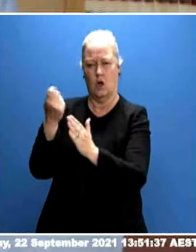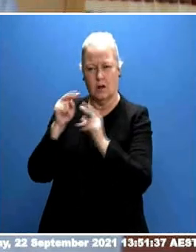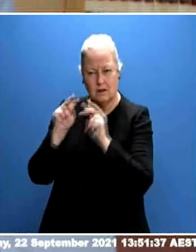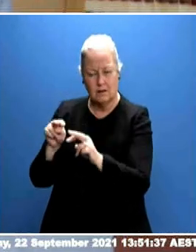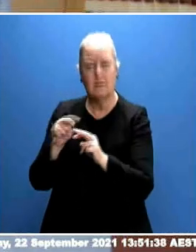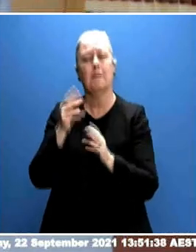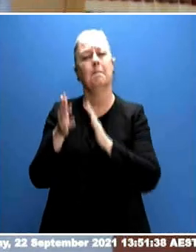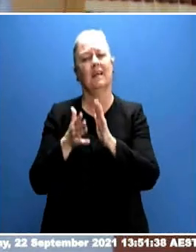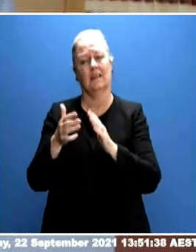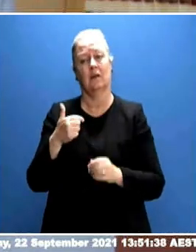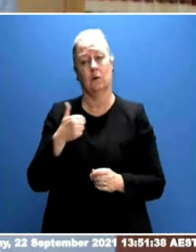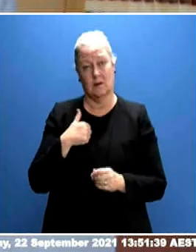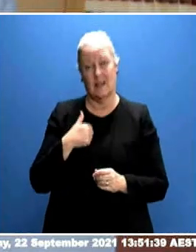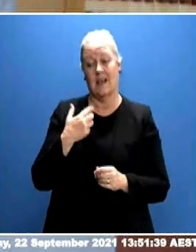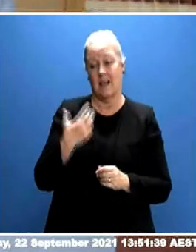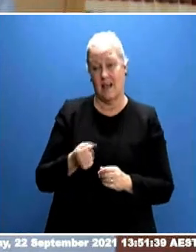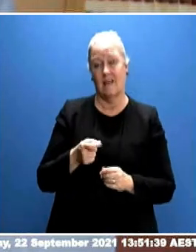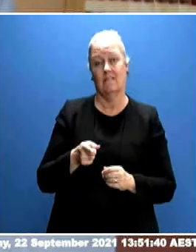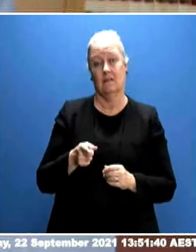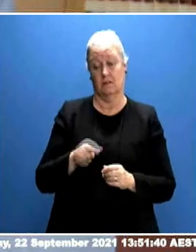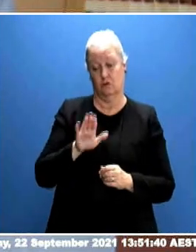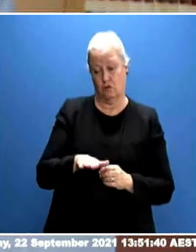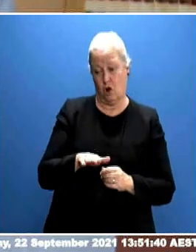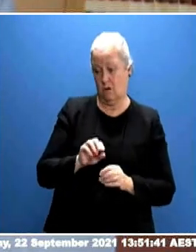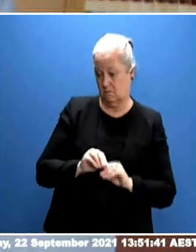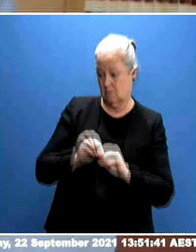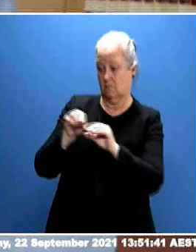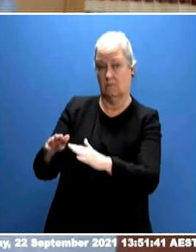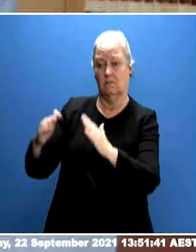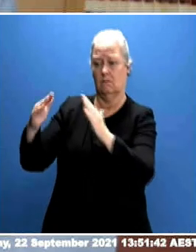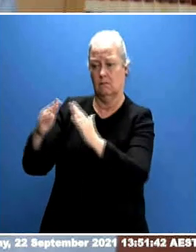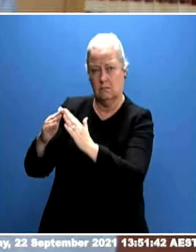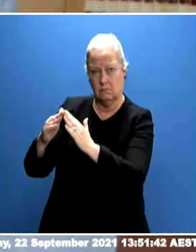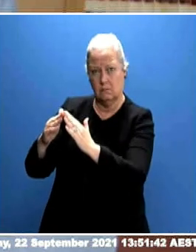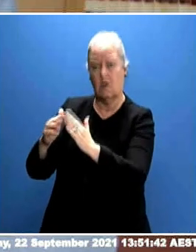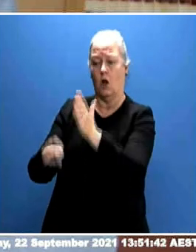to place a child in Secure Care where we have concerns of immediate and